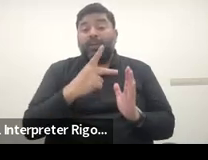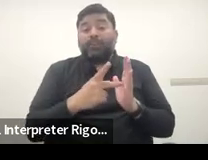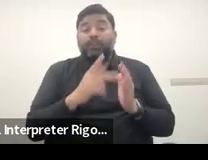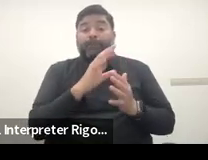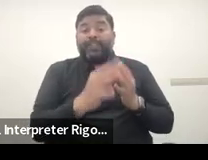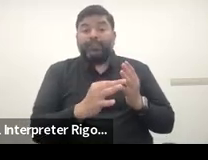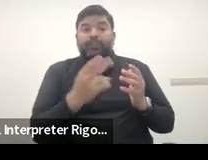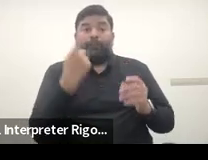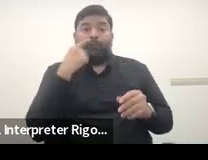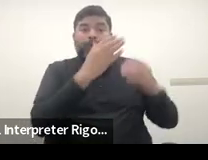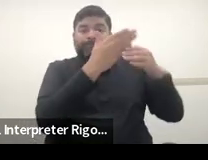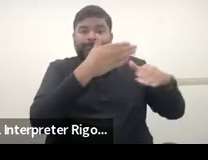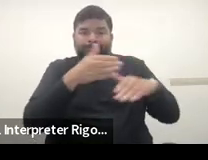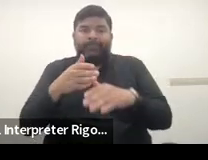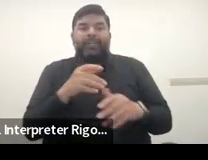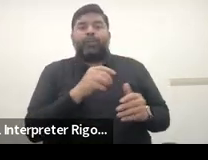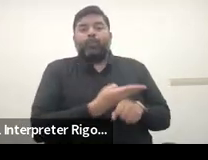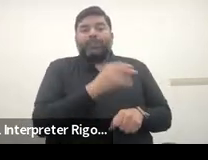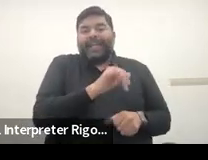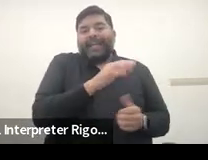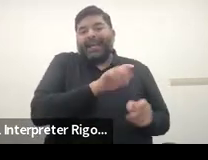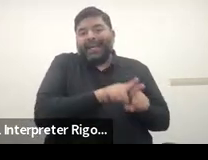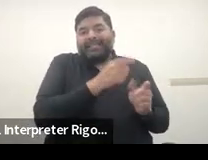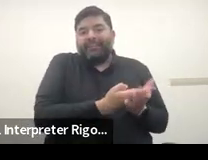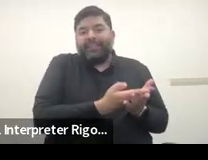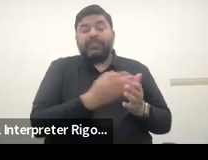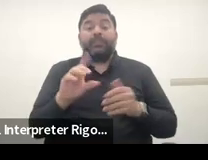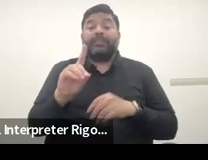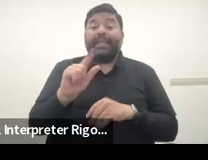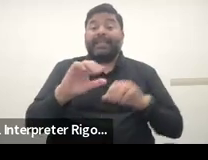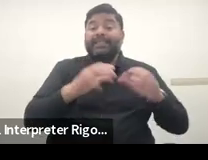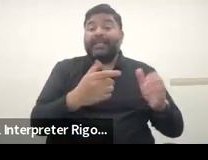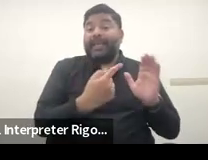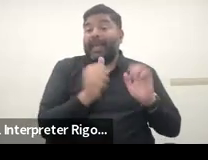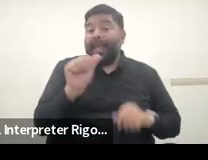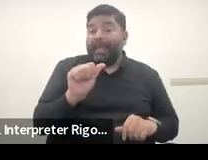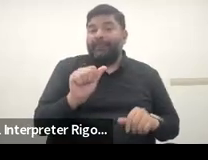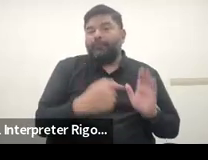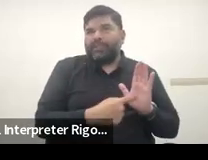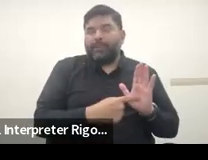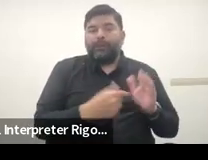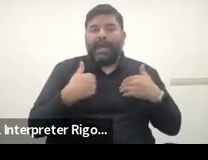like evidence, so for example Dataset A you may have have a sign for COMPUTER and it's